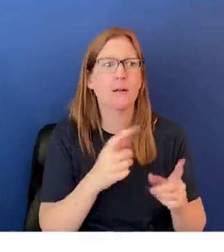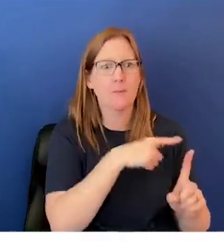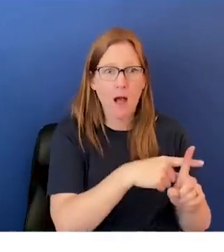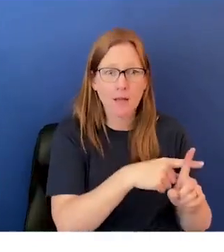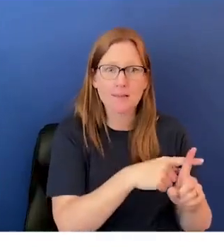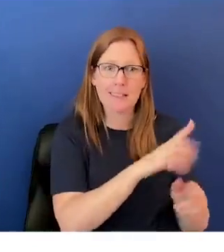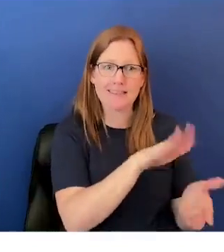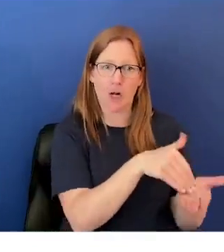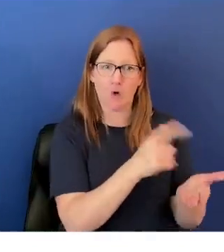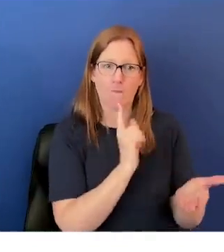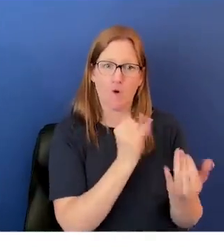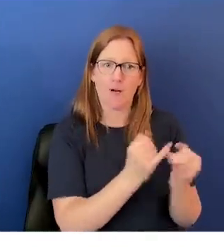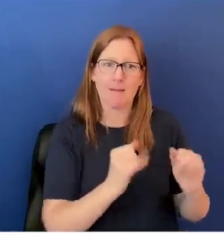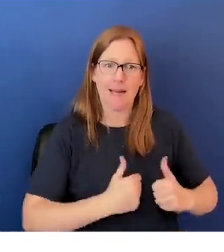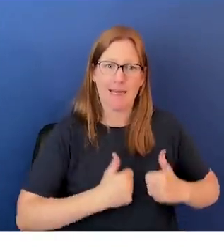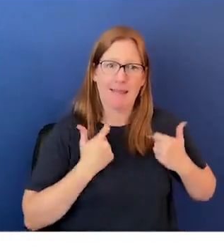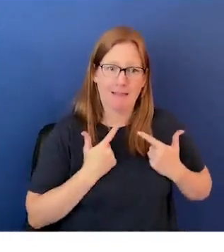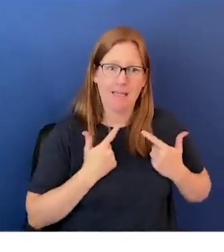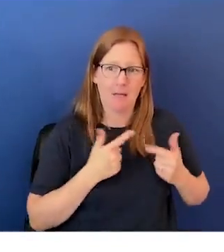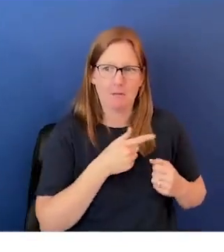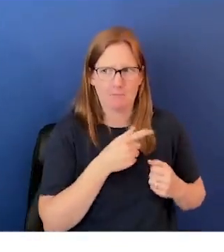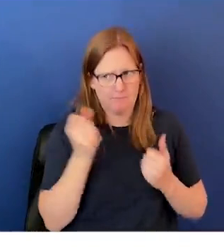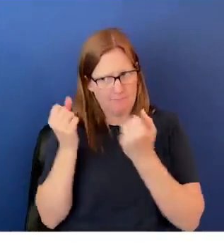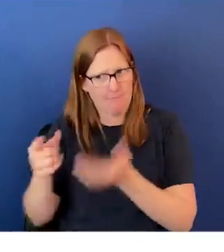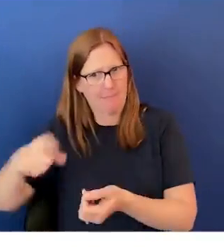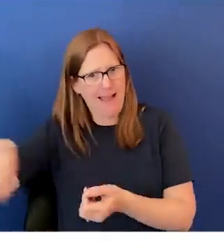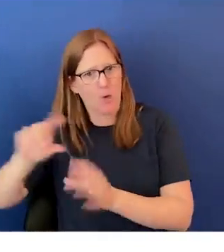there's many organizations that do serve people with disabilities.